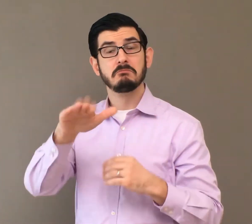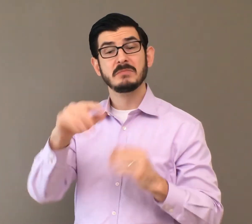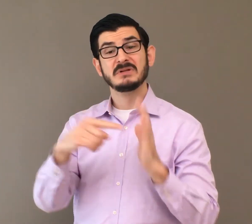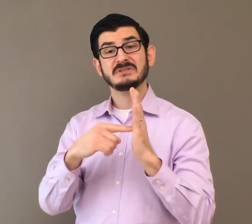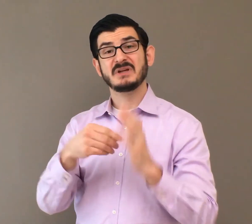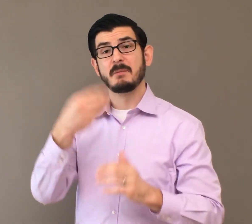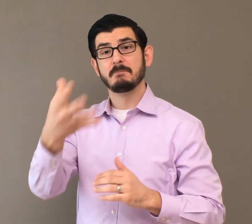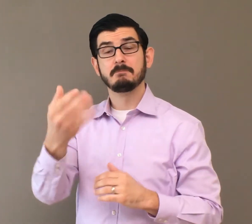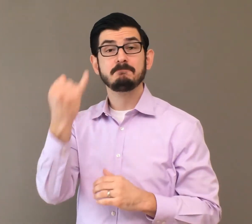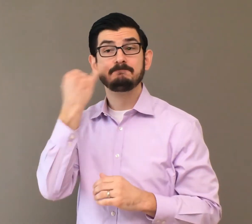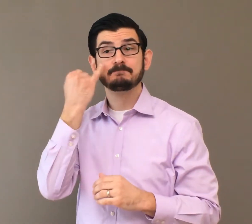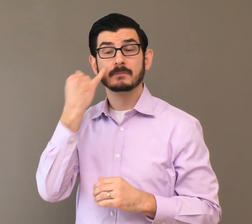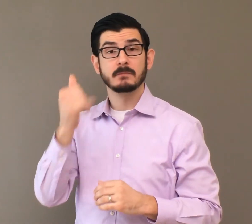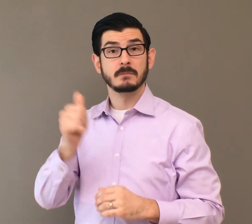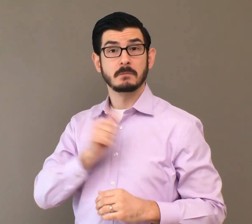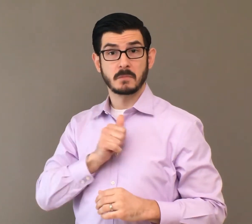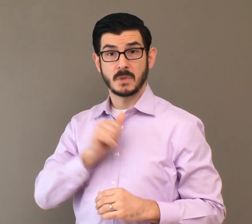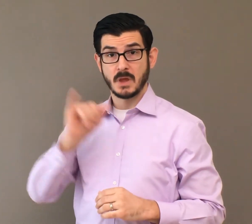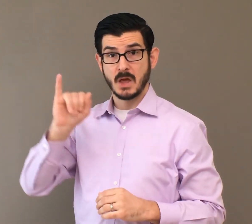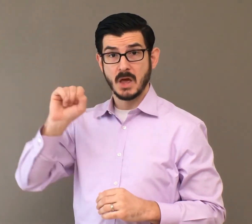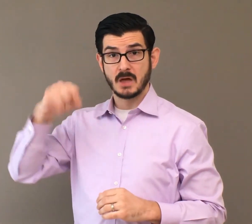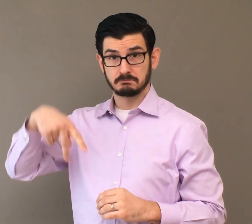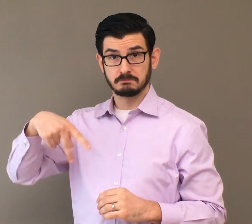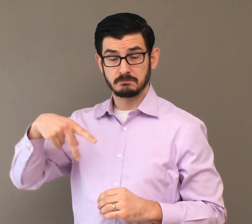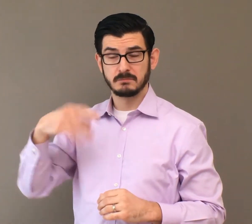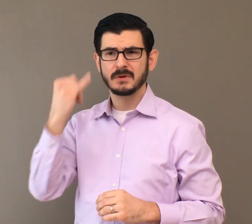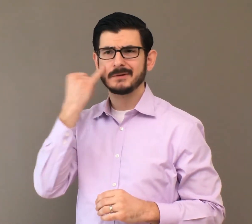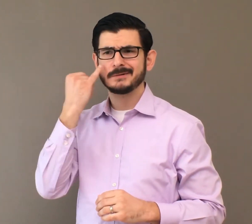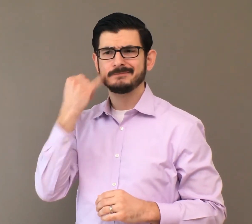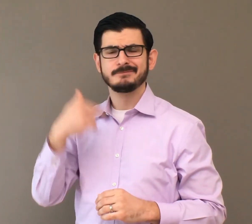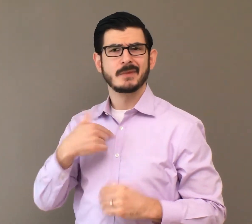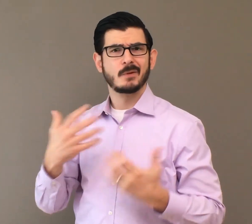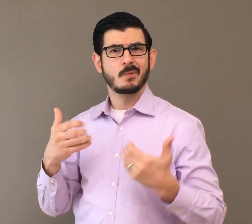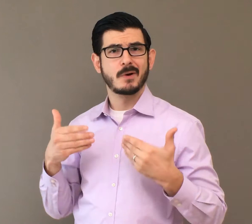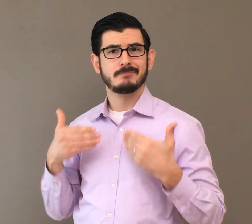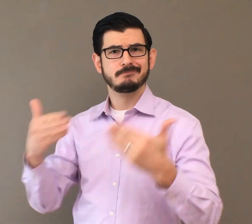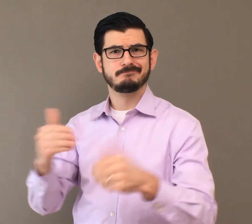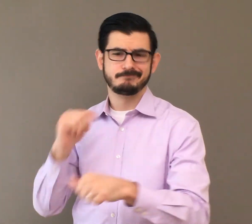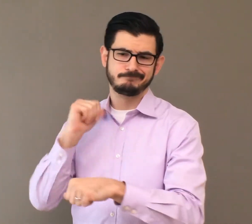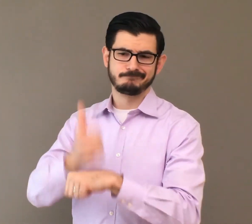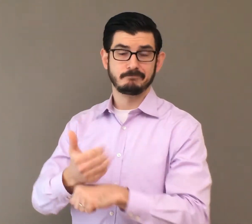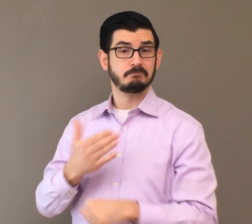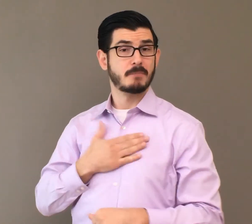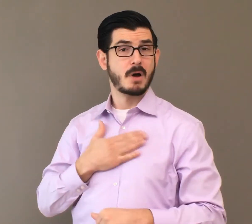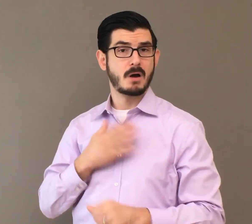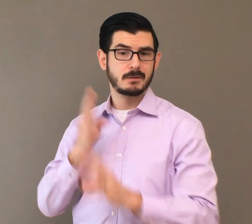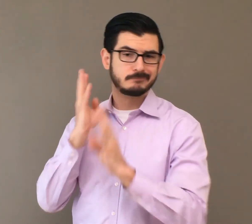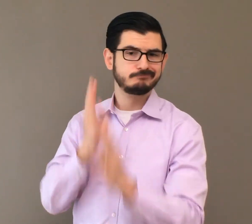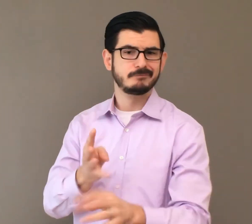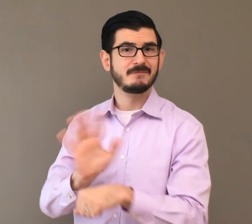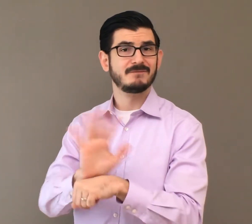Let’s say for example an Internet Service Provider wants to offer a video service that